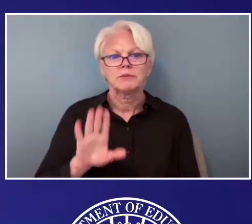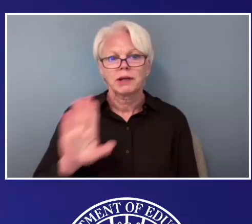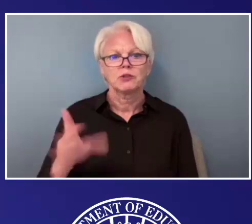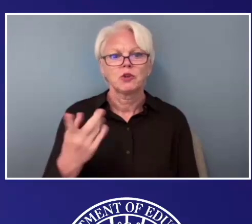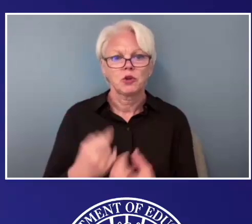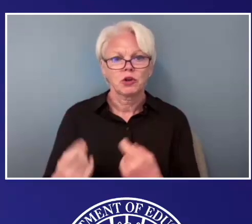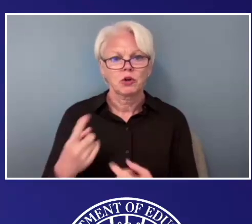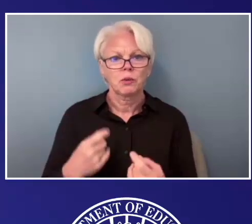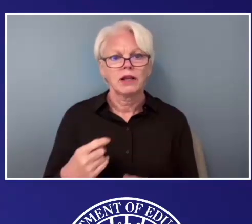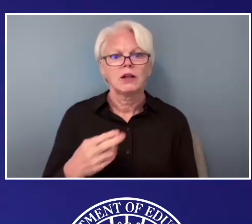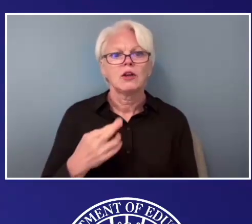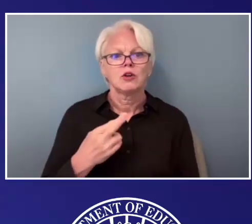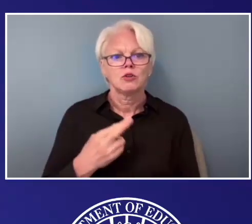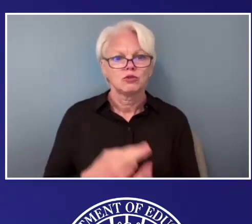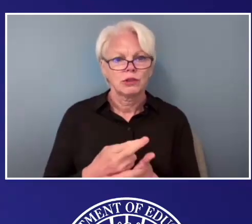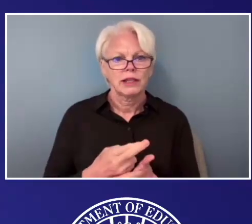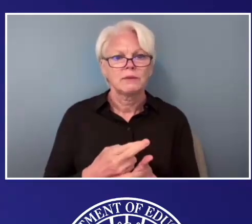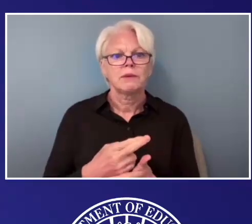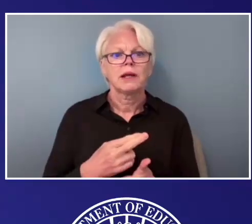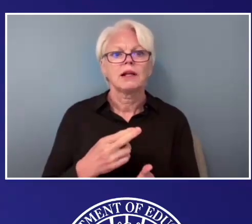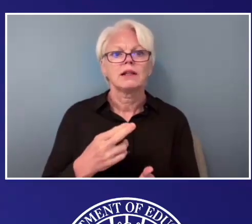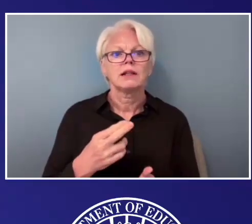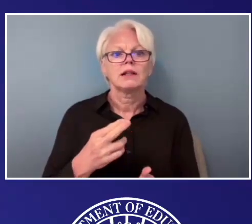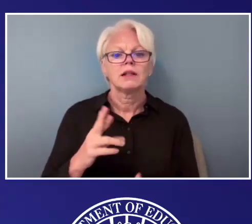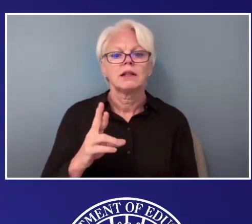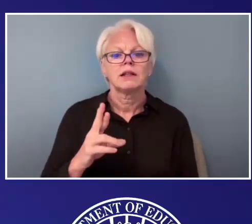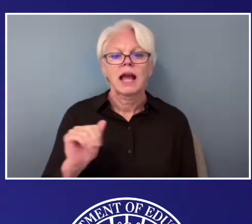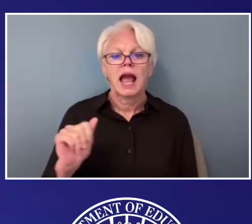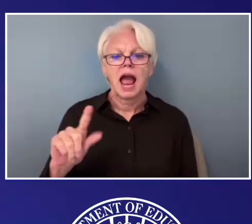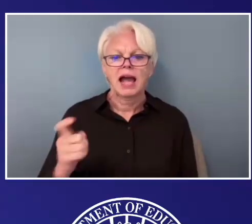Rehabilitation, Alex Ricci, we responded to yours as well.